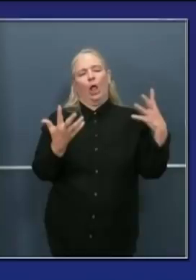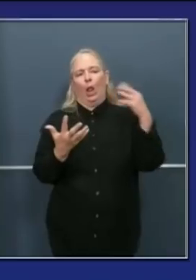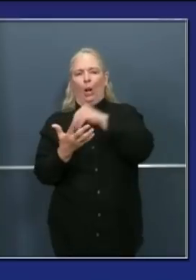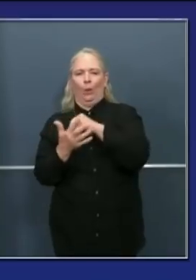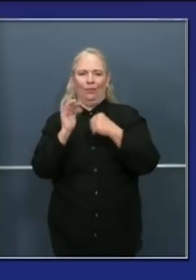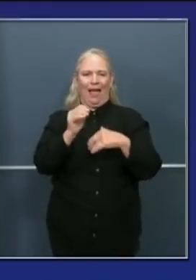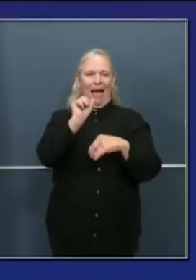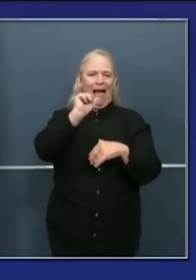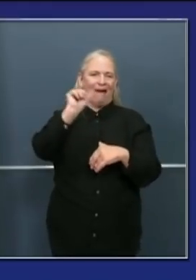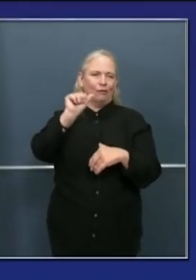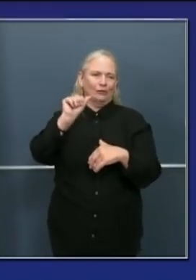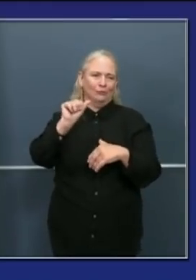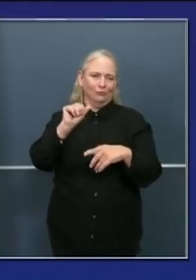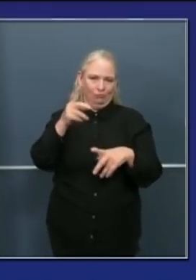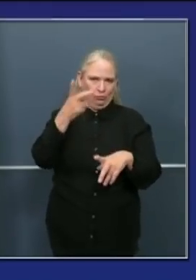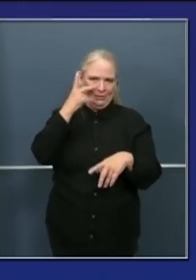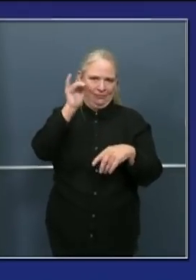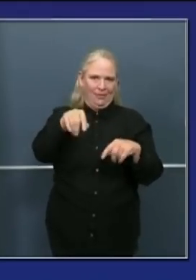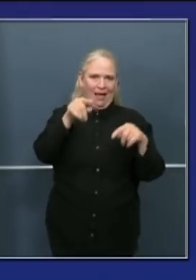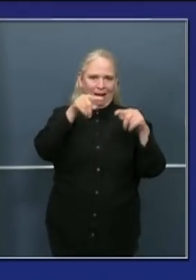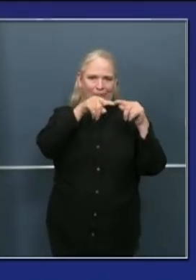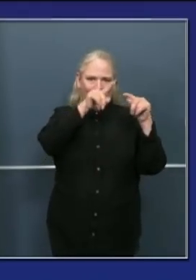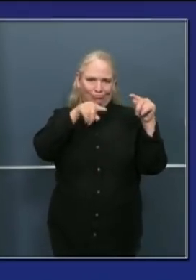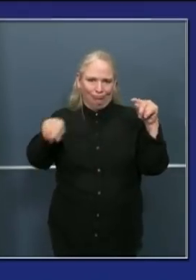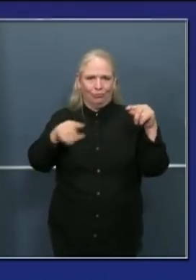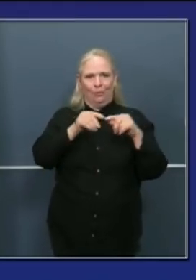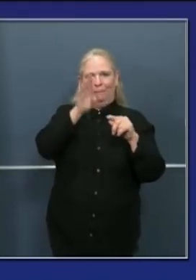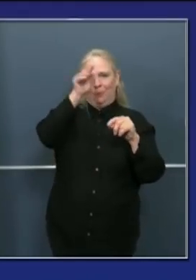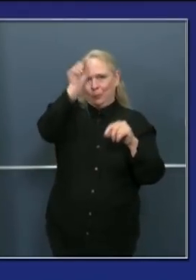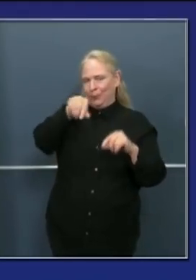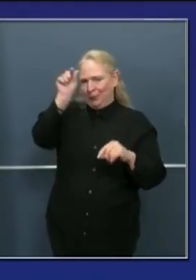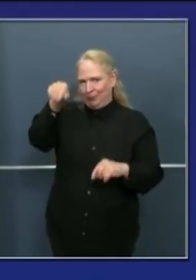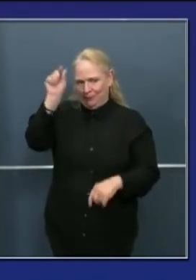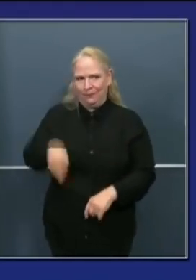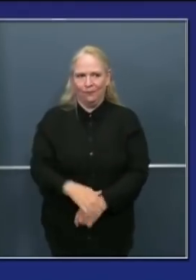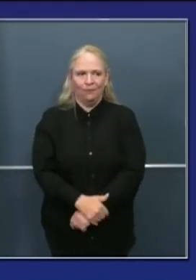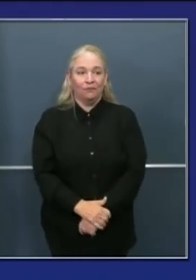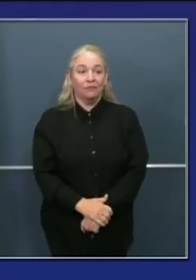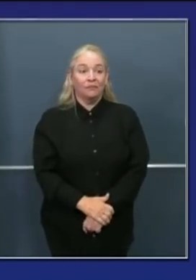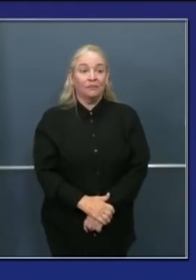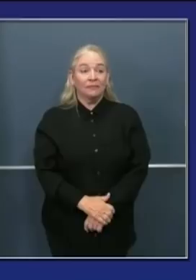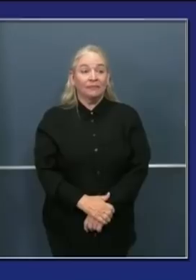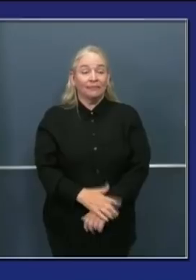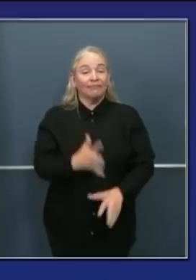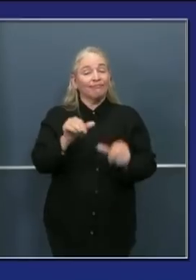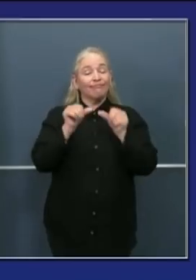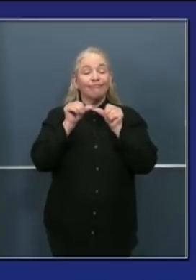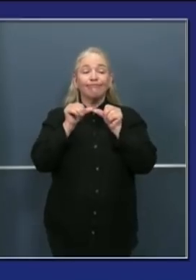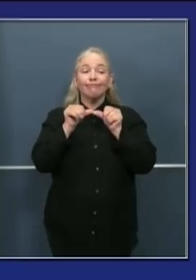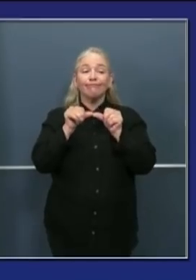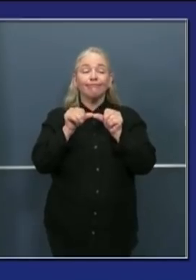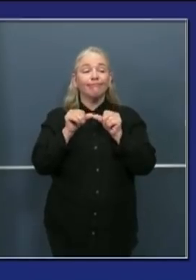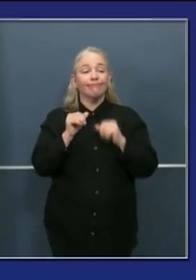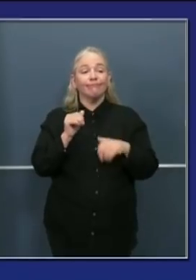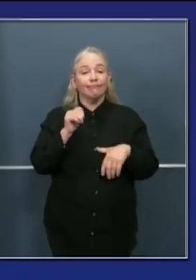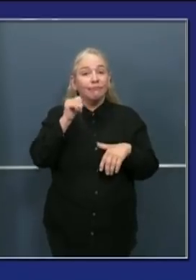WE DO HAVE THEIR COUNTS REFLECTED IN JULY 5 AND IN THE SEVEN DAY AVERAGE.